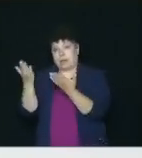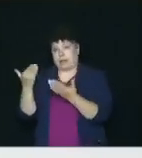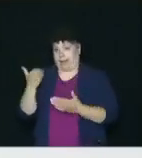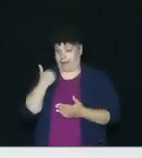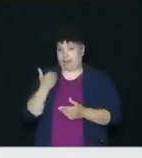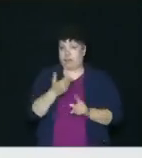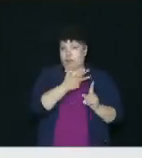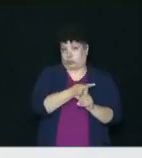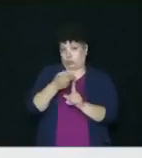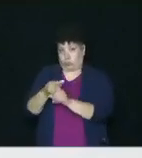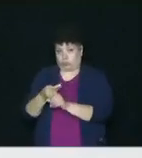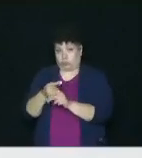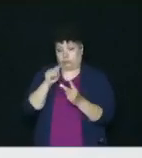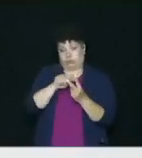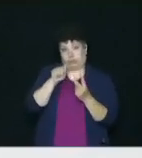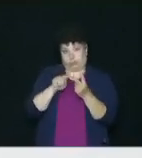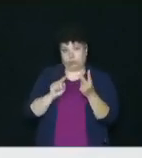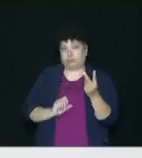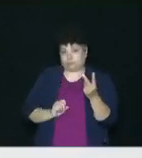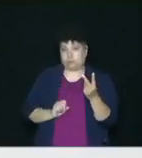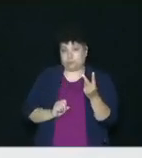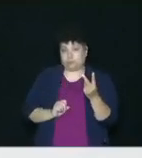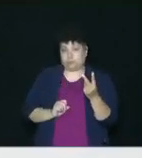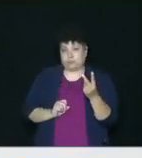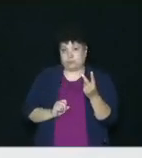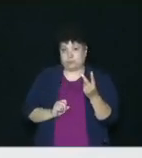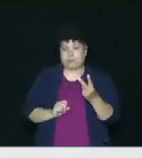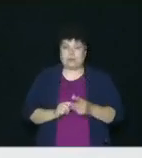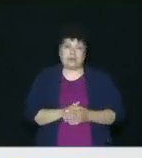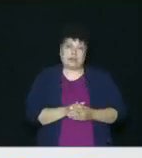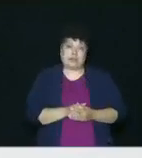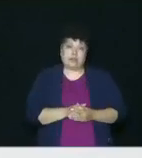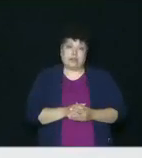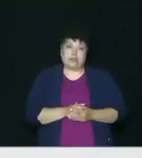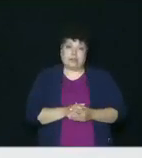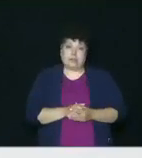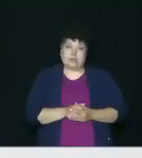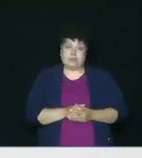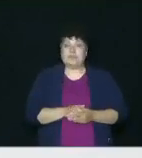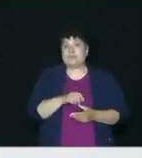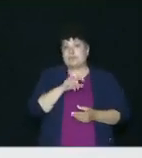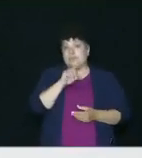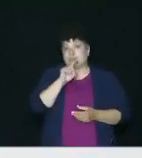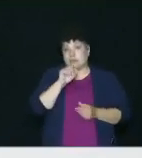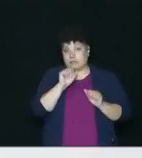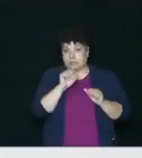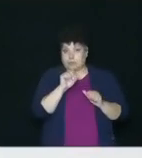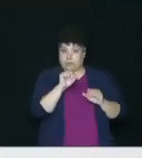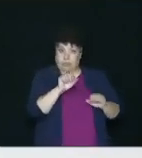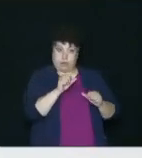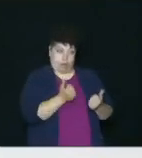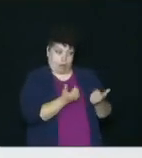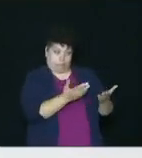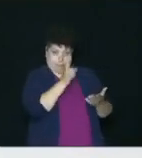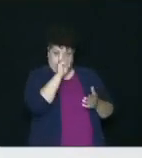UNDER THE AGE OF FIVE.